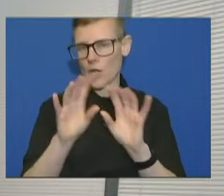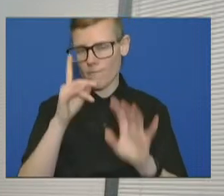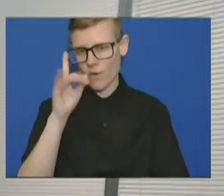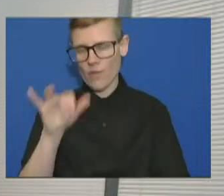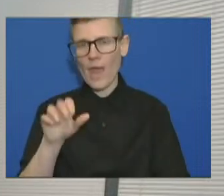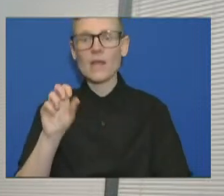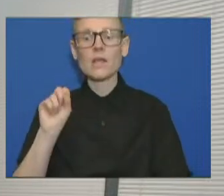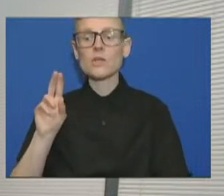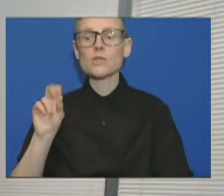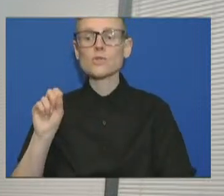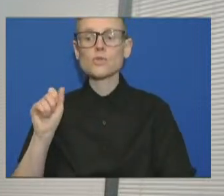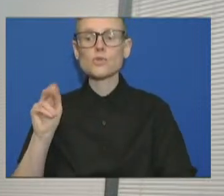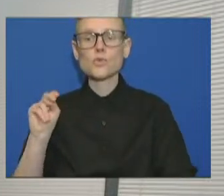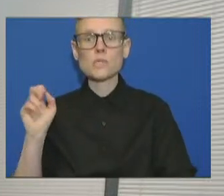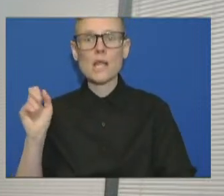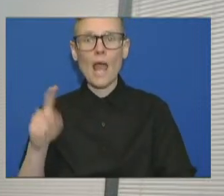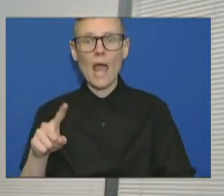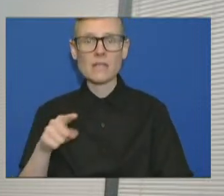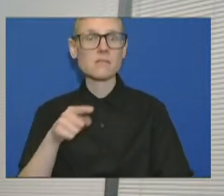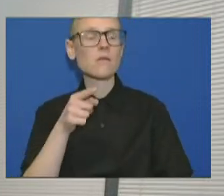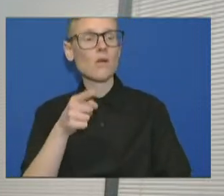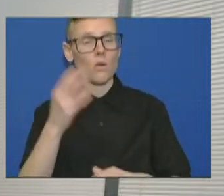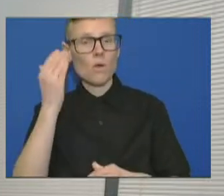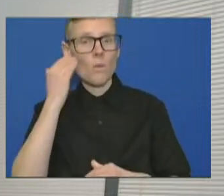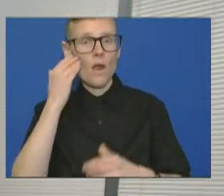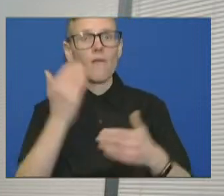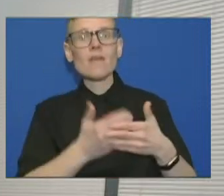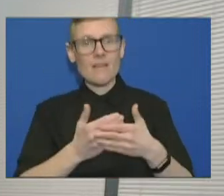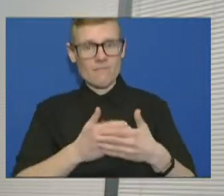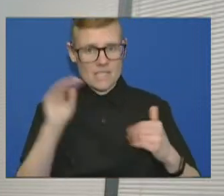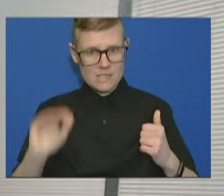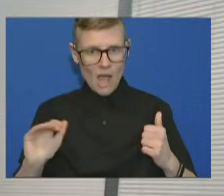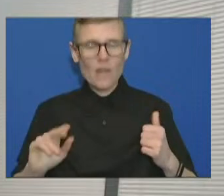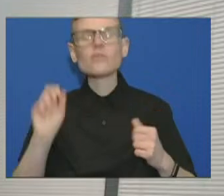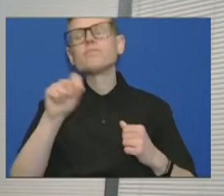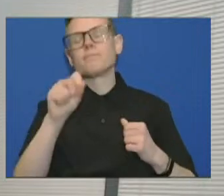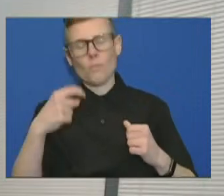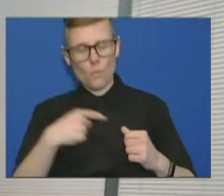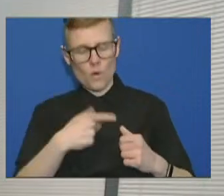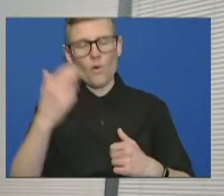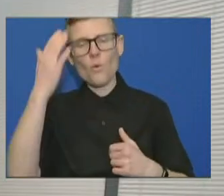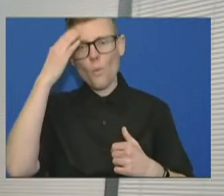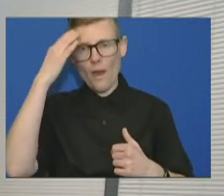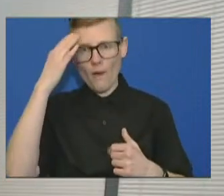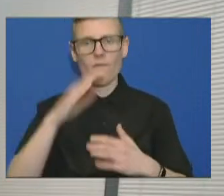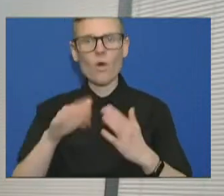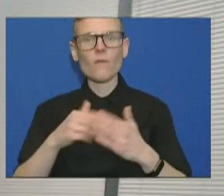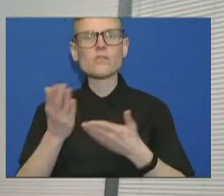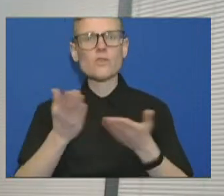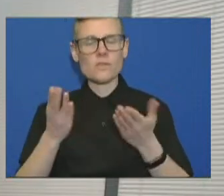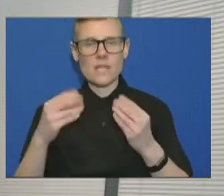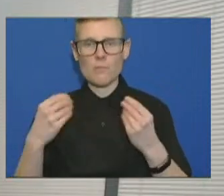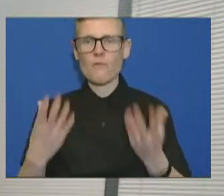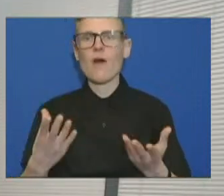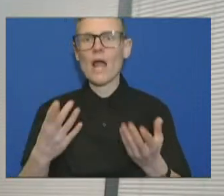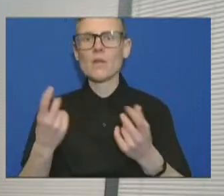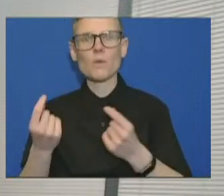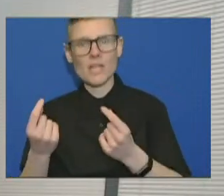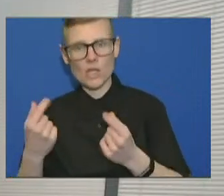much the same question. We hope to bring some clarity to that. Susan asks are you aware of